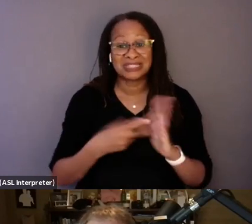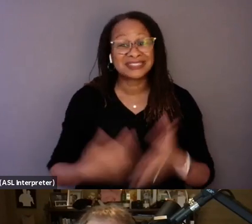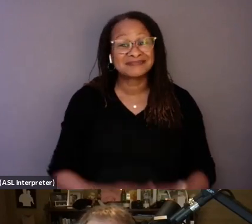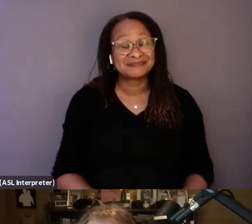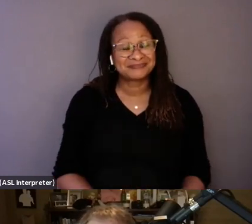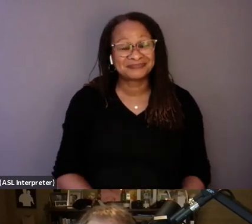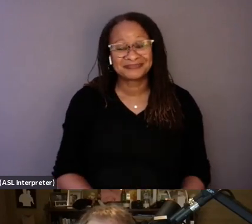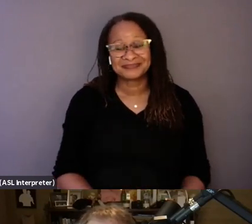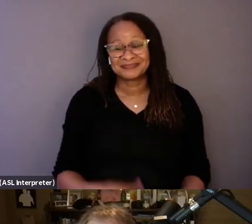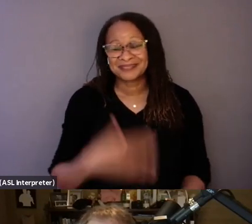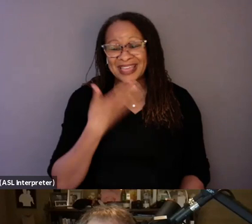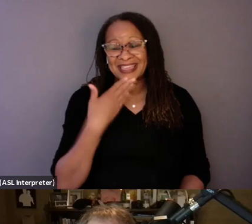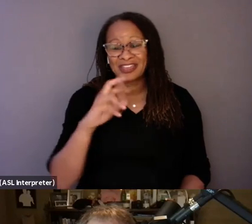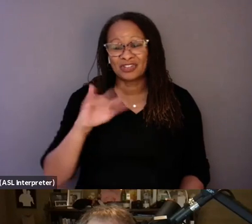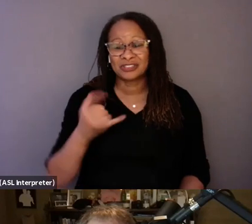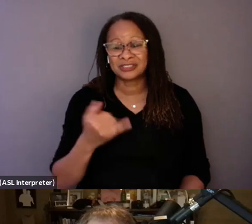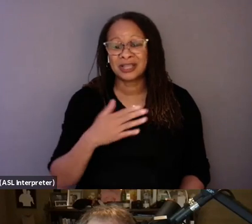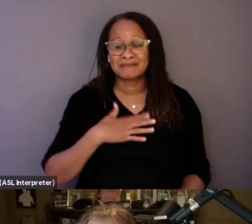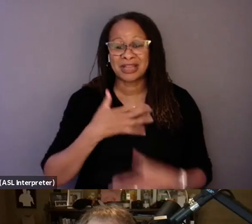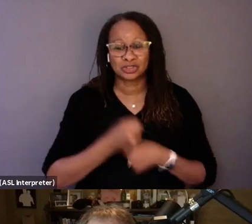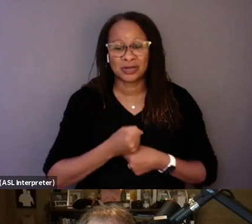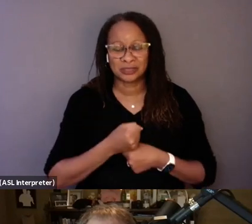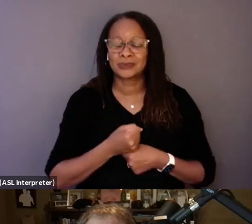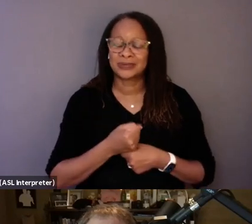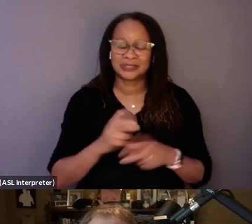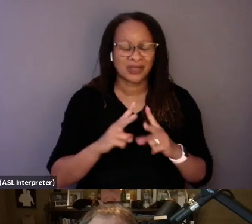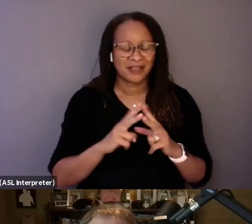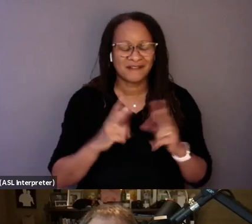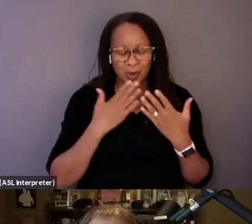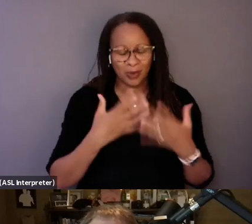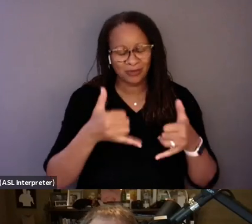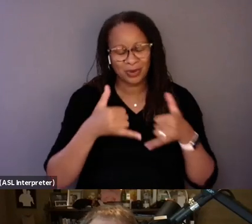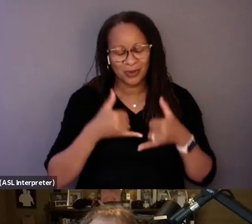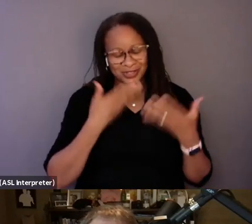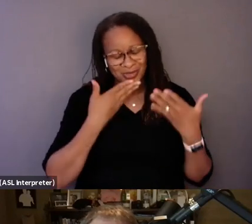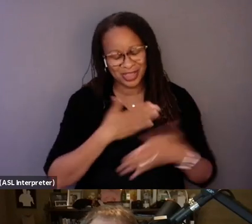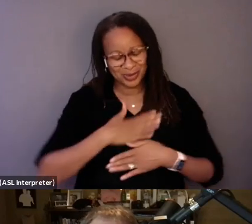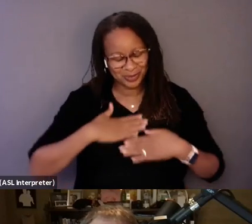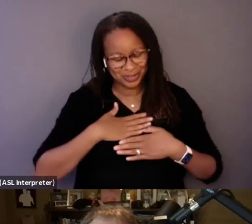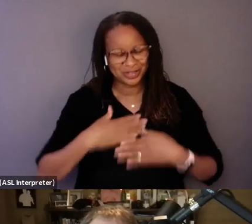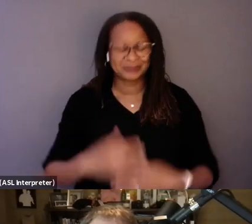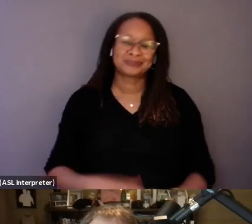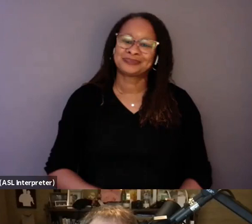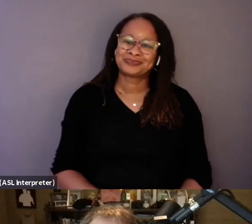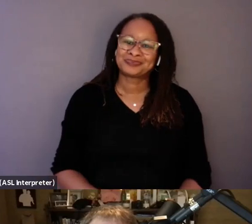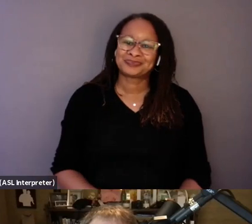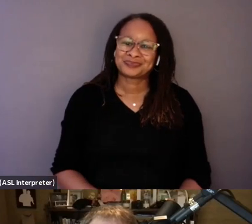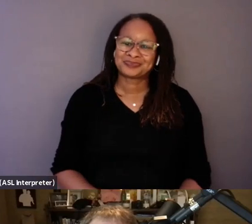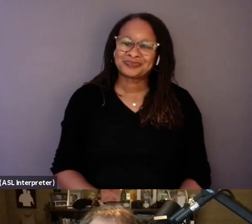Thank you, RJ, and my trust was well rewarded. I appreciate and I thank you for putting on the scene, and telling the story.